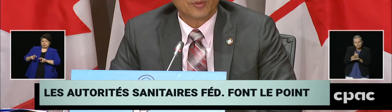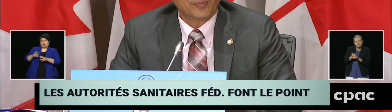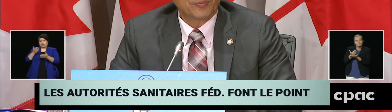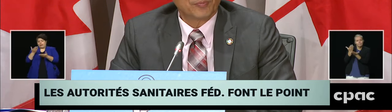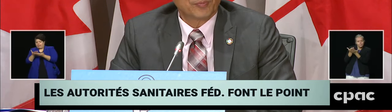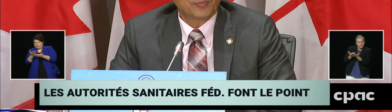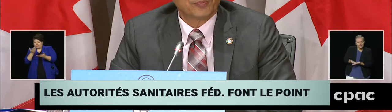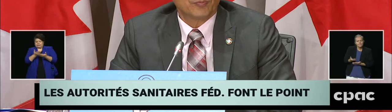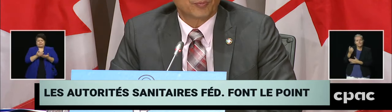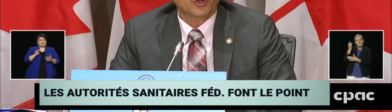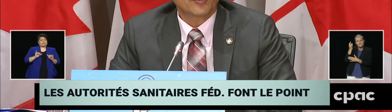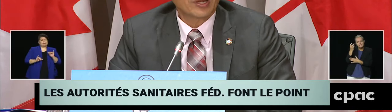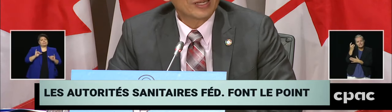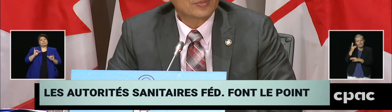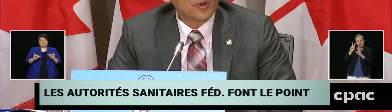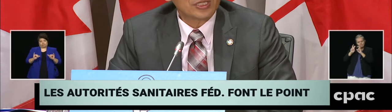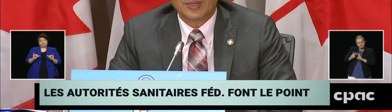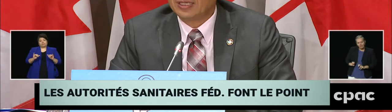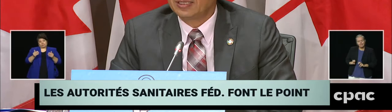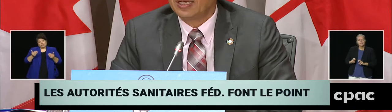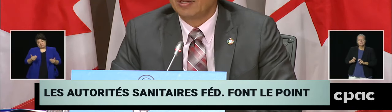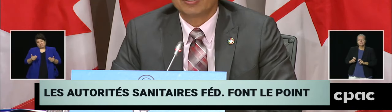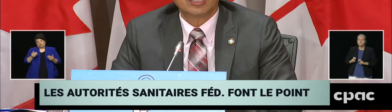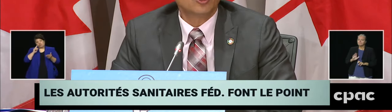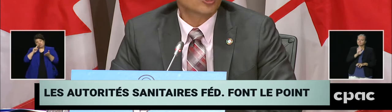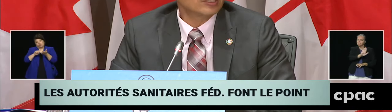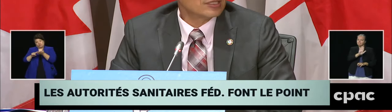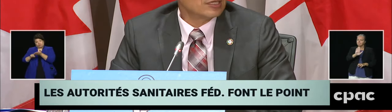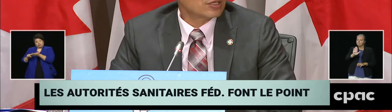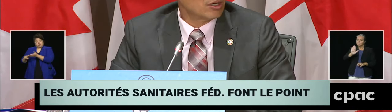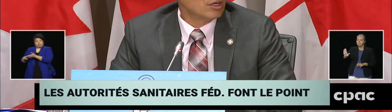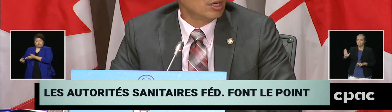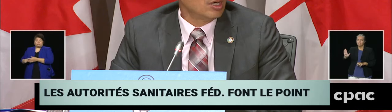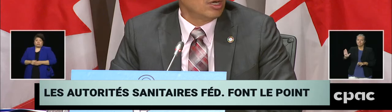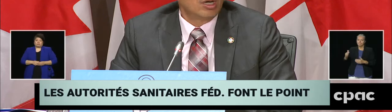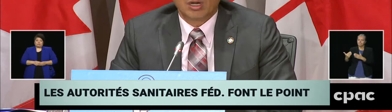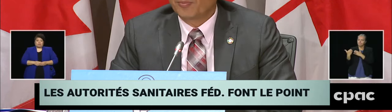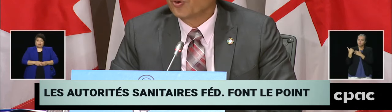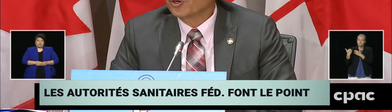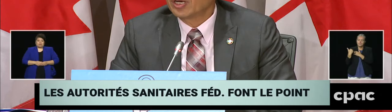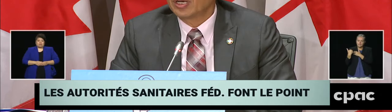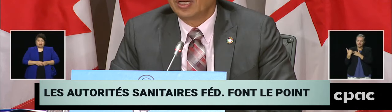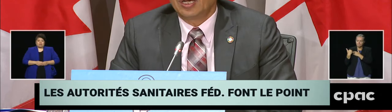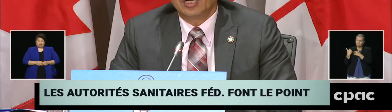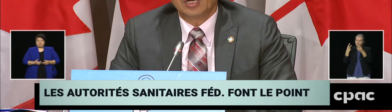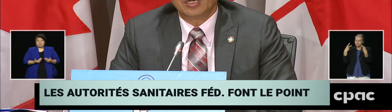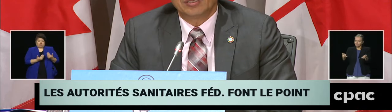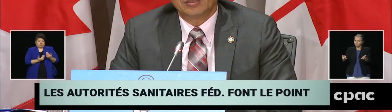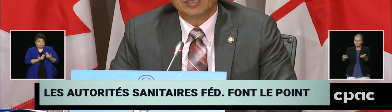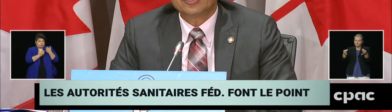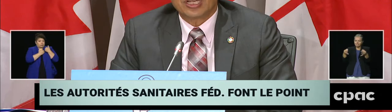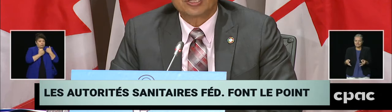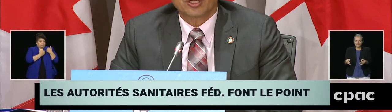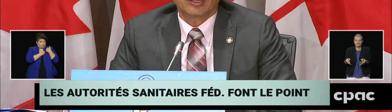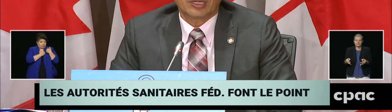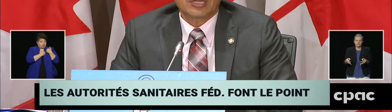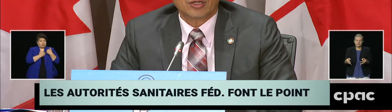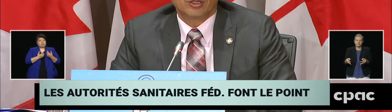THEY'RE EXAMINING AND ANALYZING